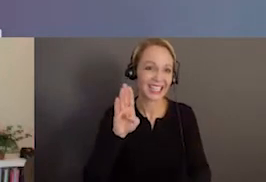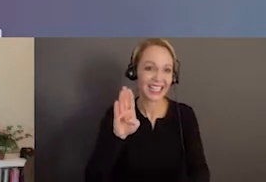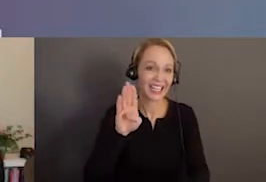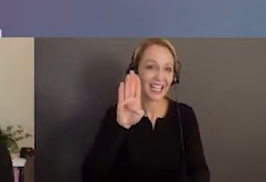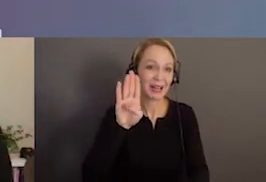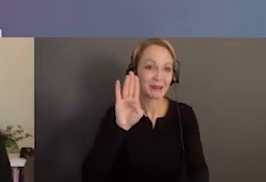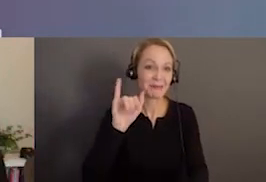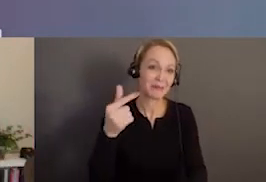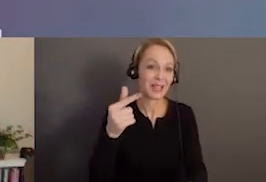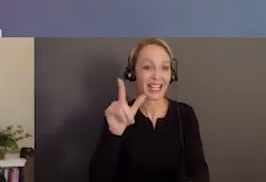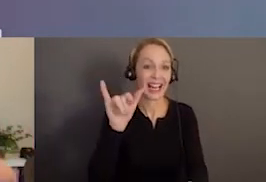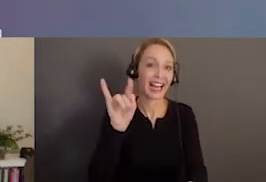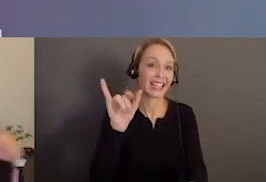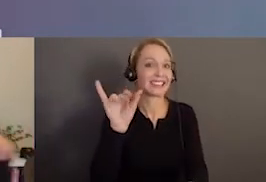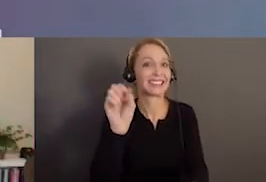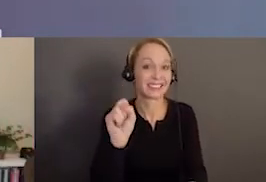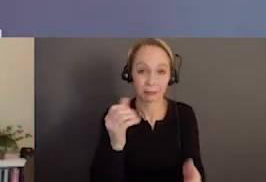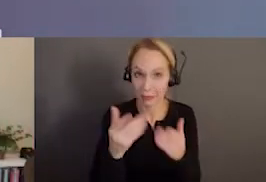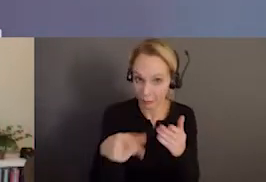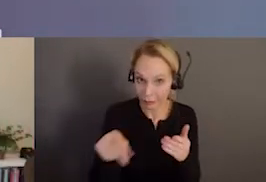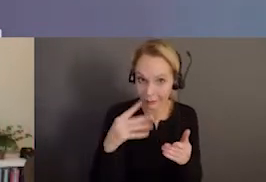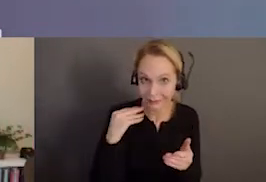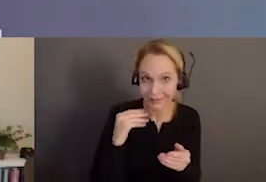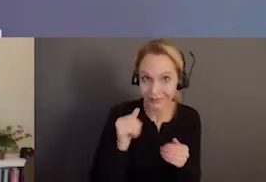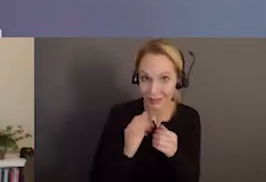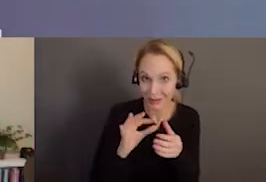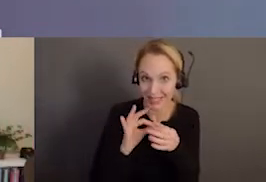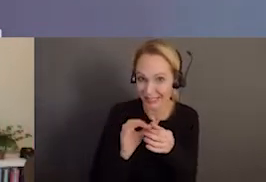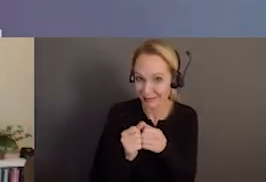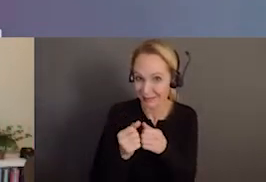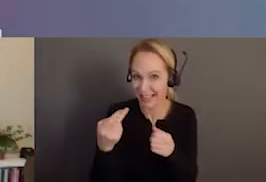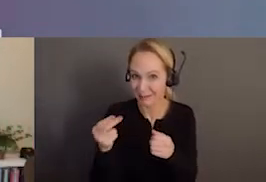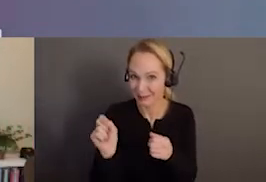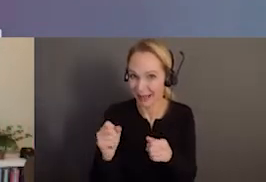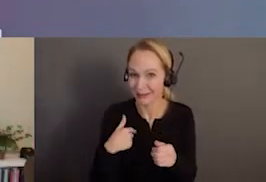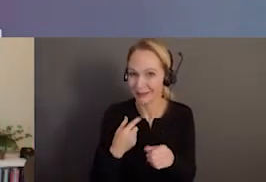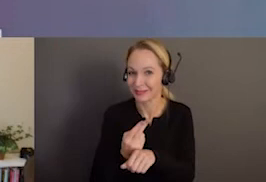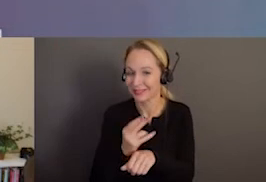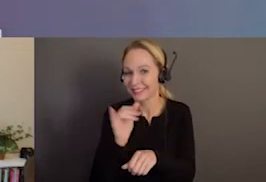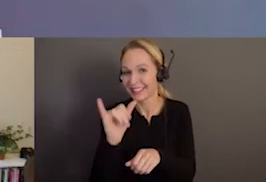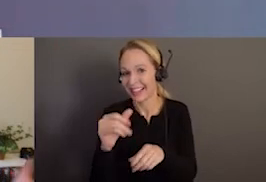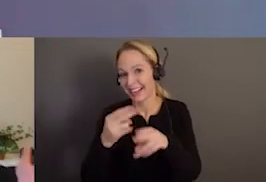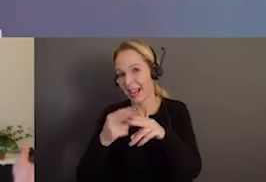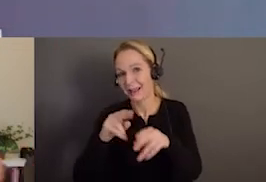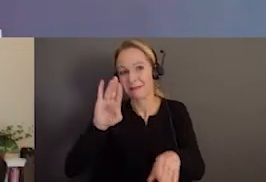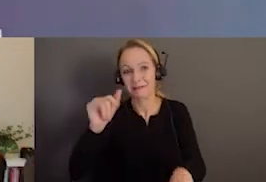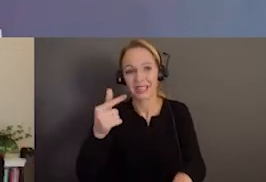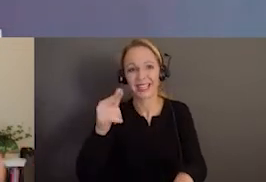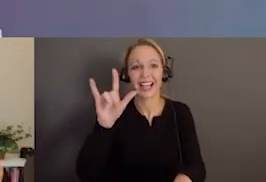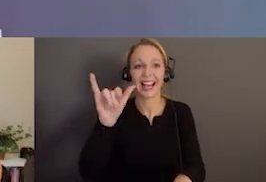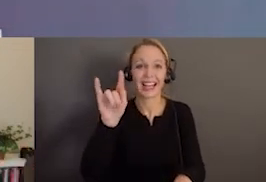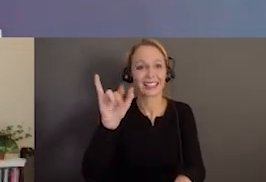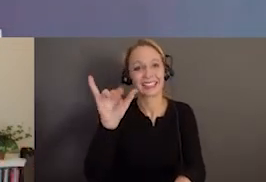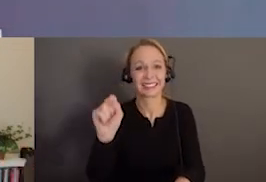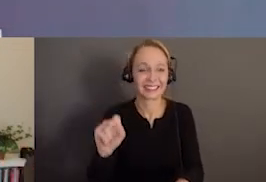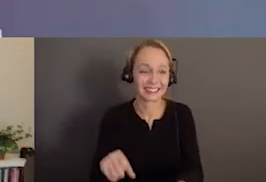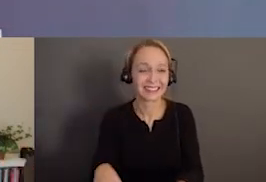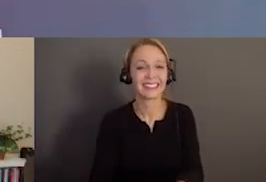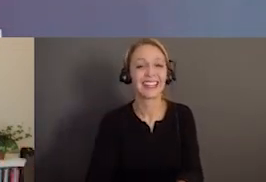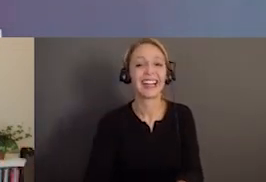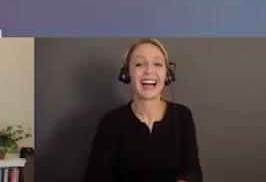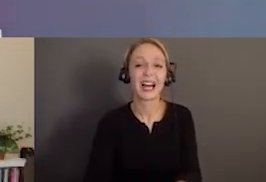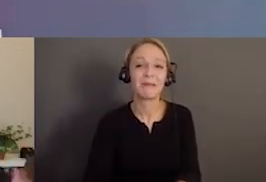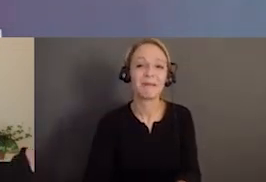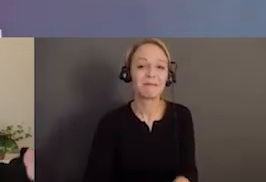BIGLYTICS COMPANY AND IT'S AN ANALYTIC COMPANY THAT